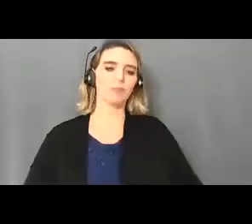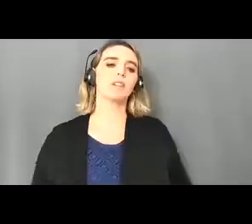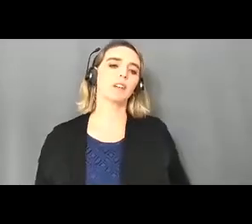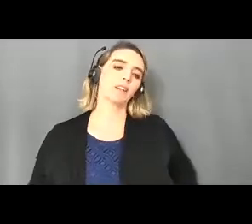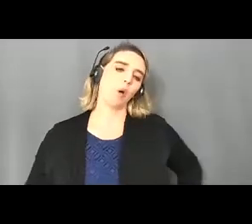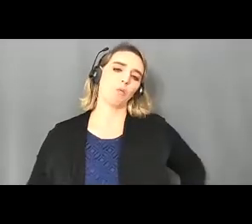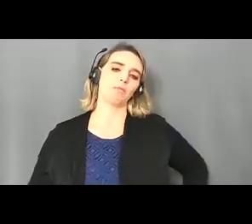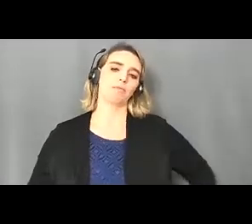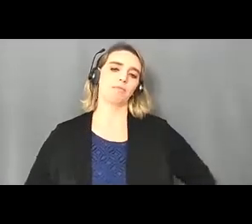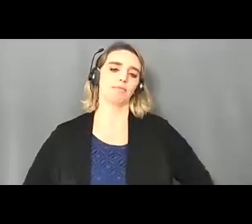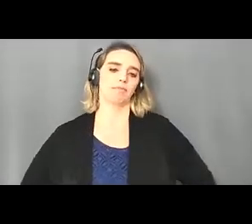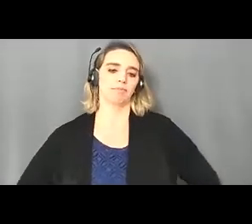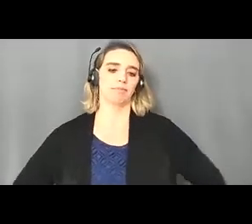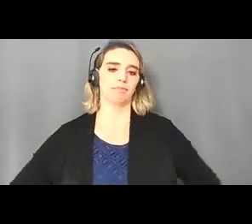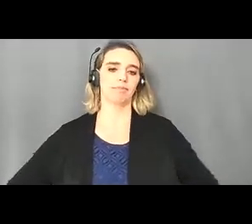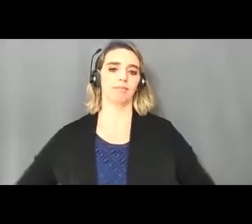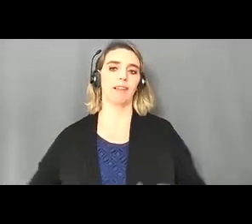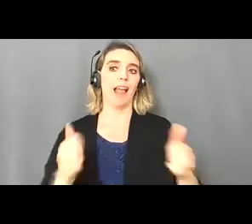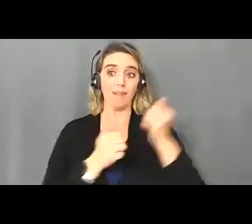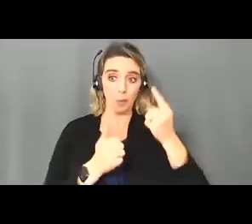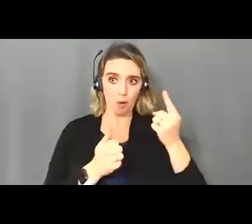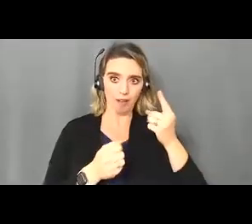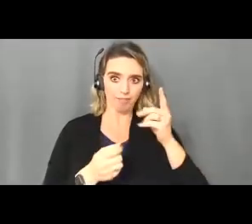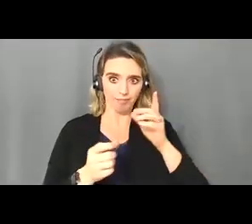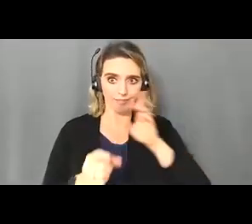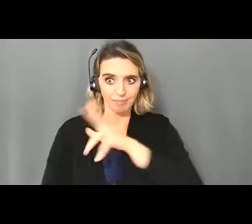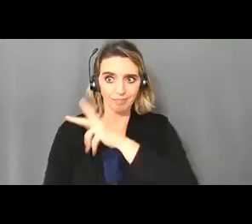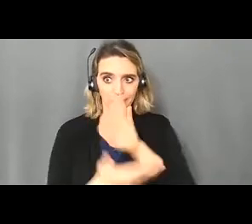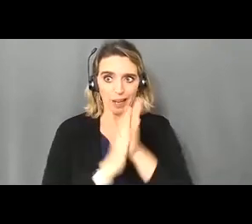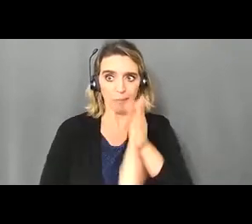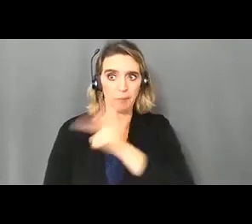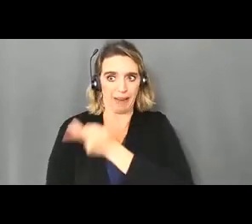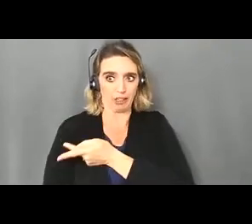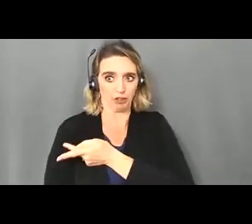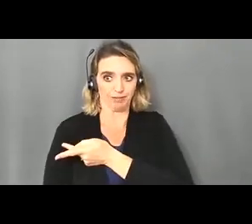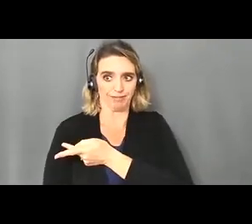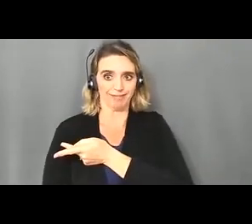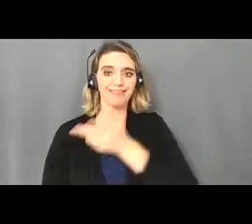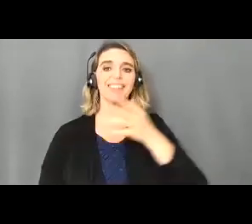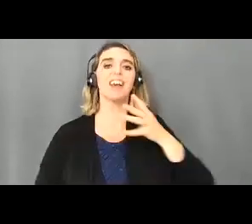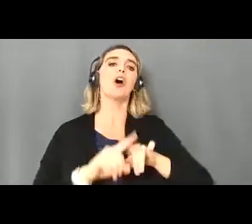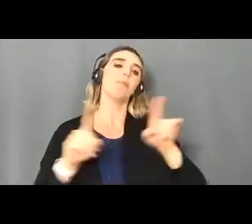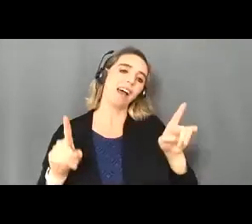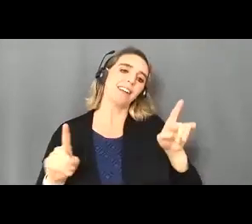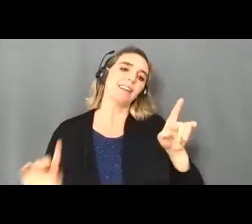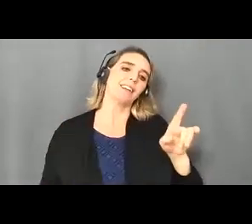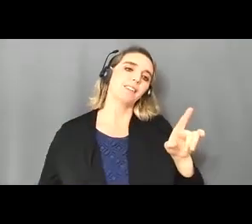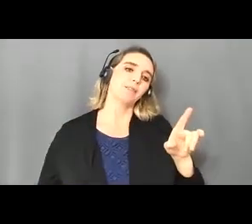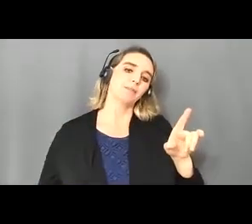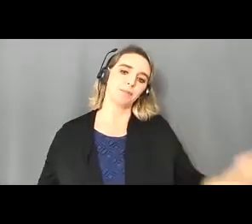and that's because everyone's a patient, right? At some point, everybody is a patient. But Consumer Medical doesn't establish